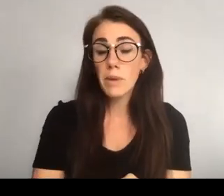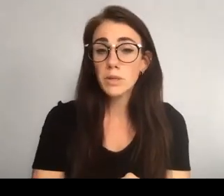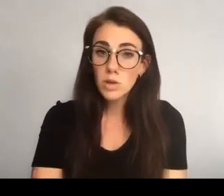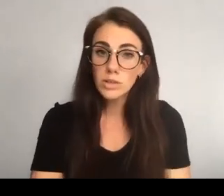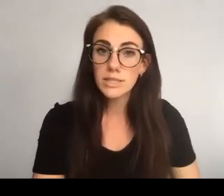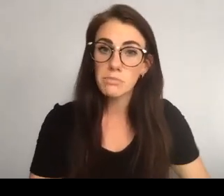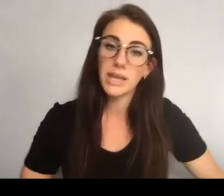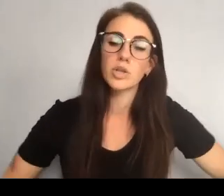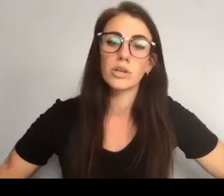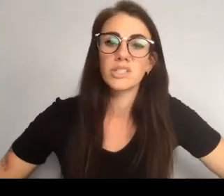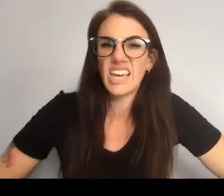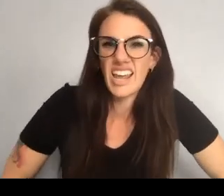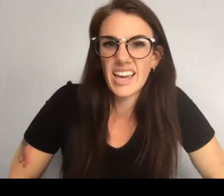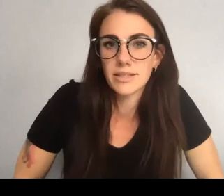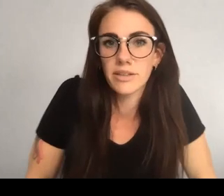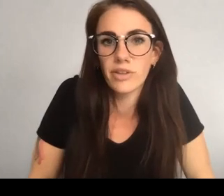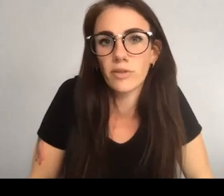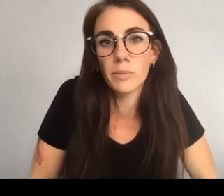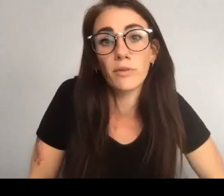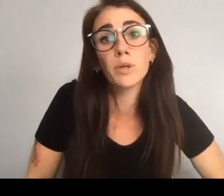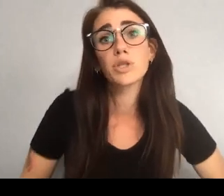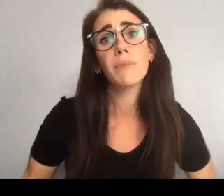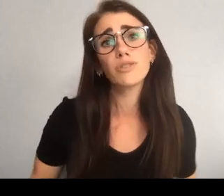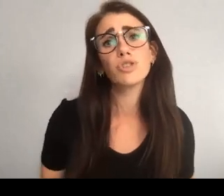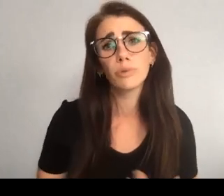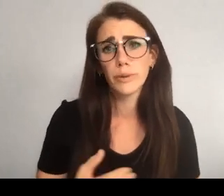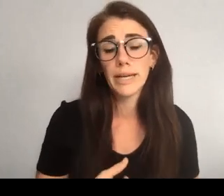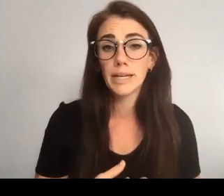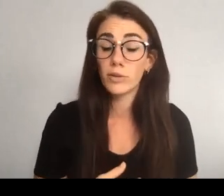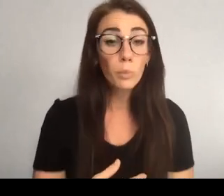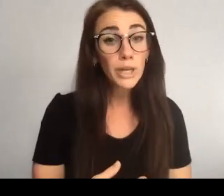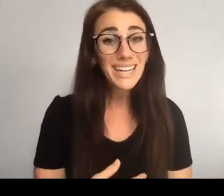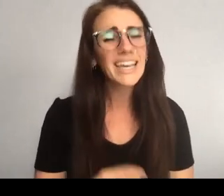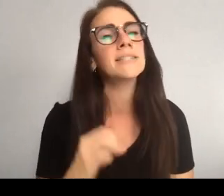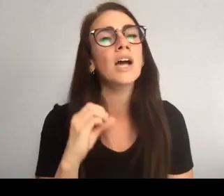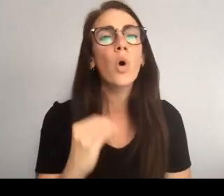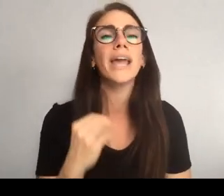Remember salt is in baked goods to enhance the flavor but if you put too much you ruin it and if you don't put any it's not quite